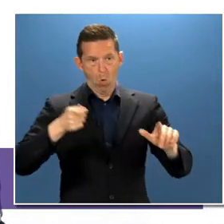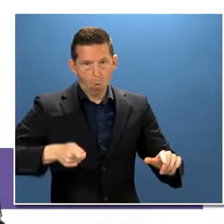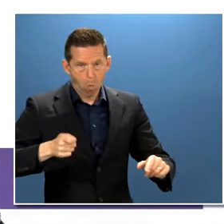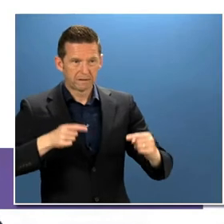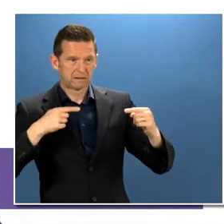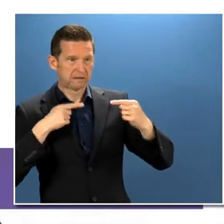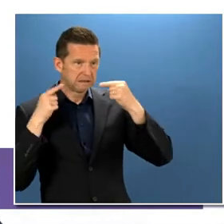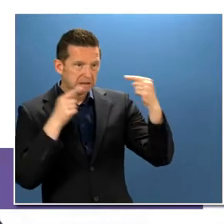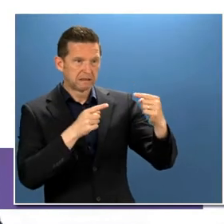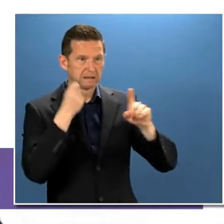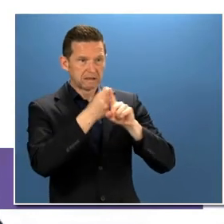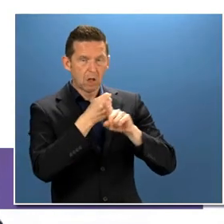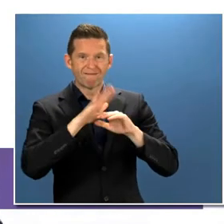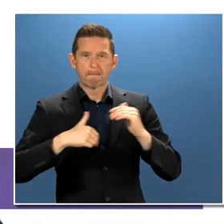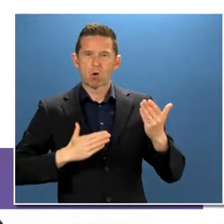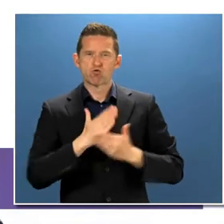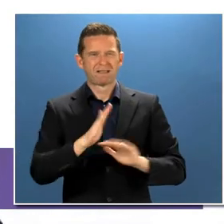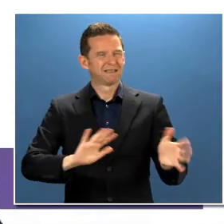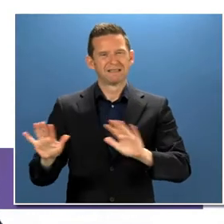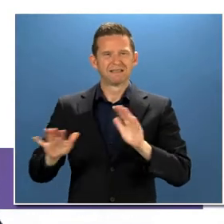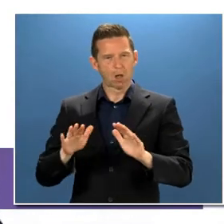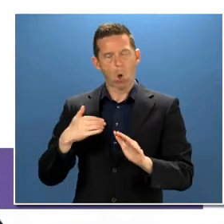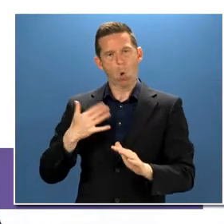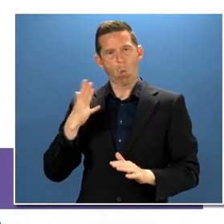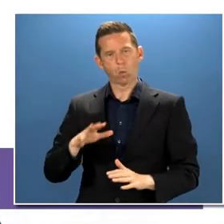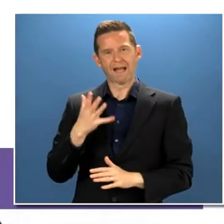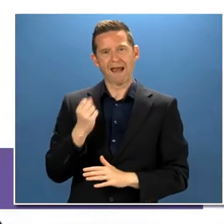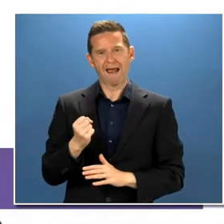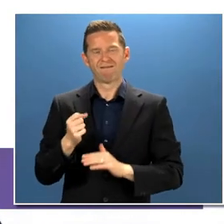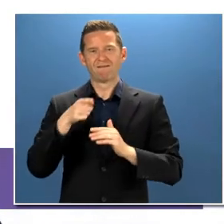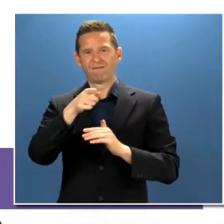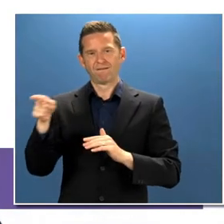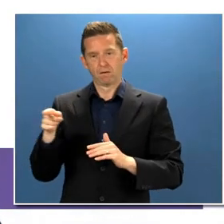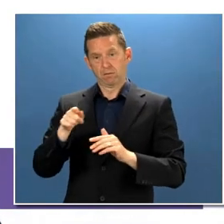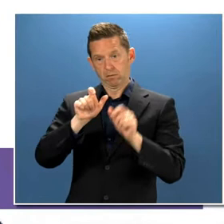there is trust and confidence between both parties to have good and meaningful